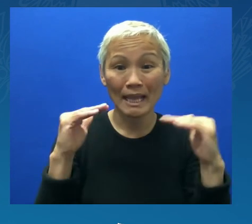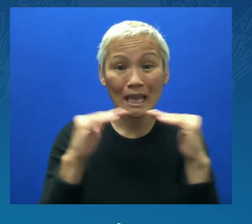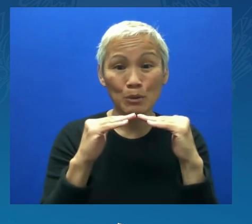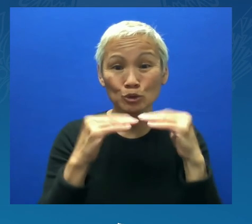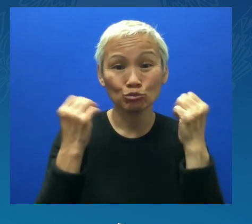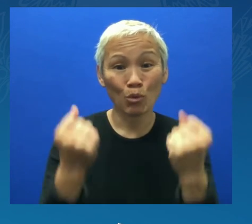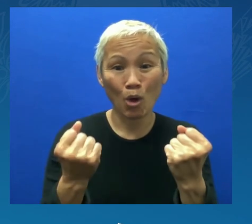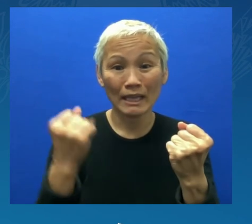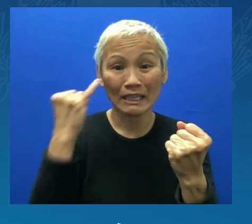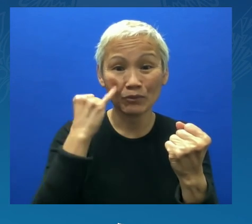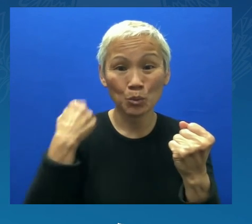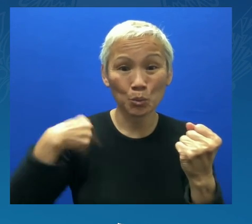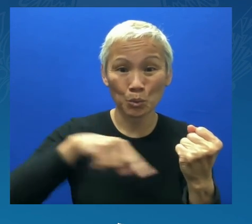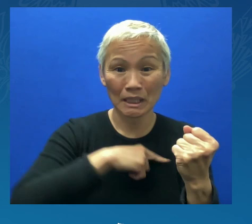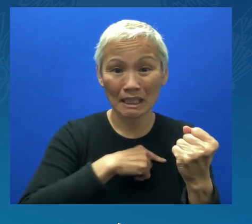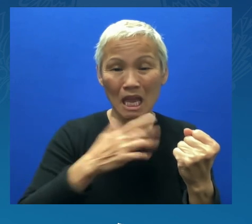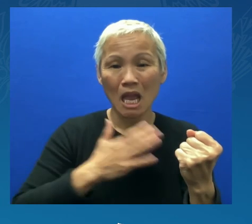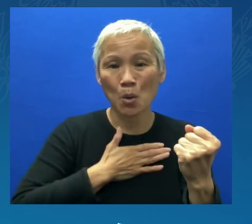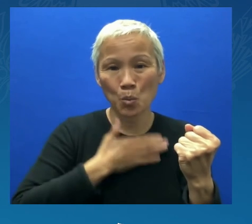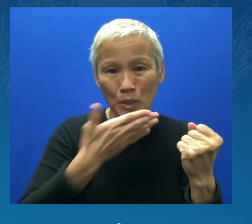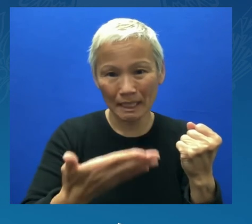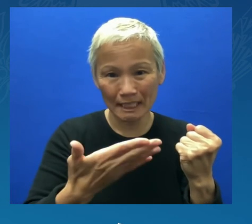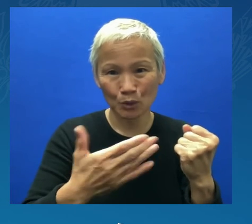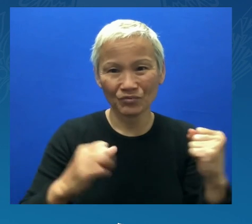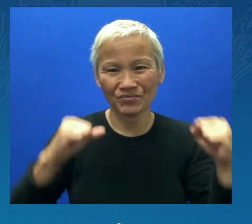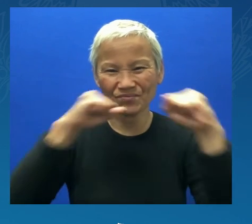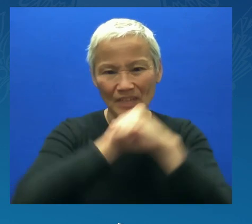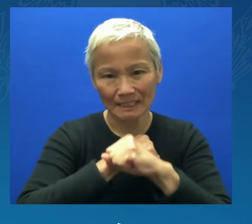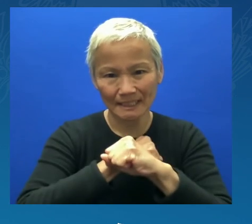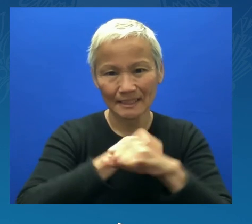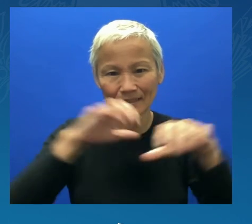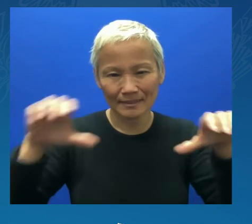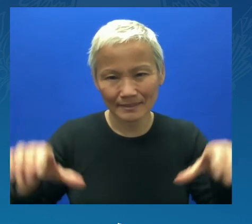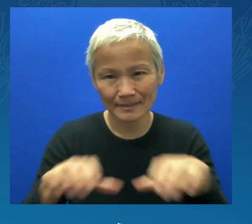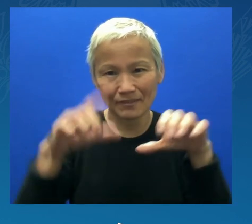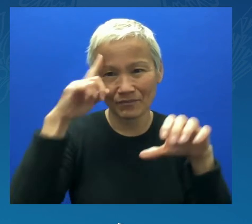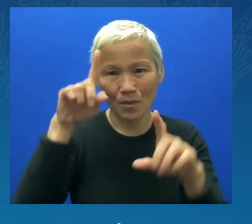It's the nature of it.